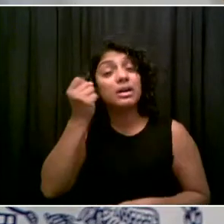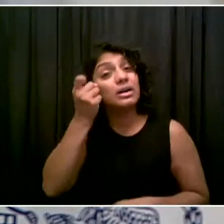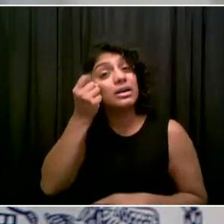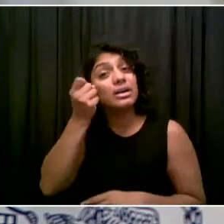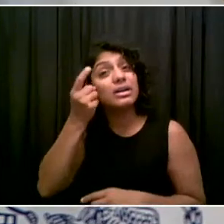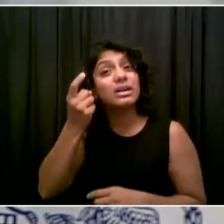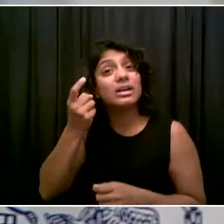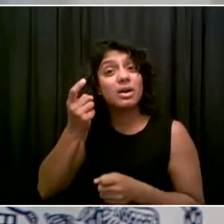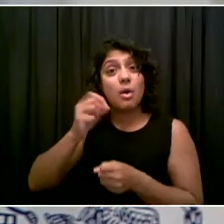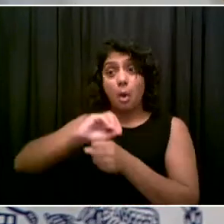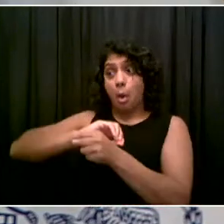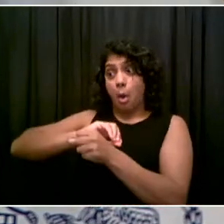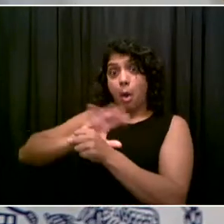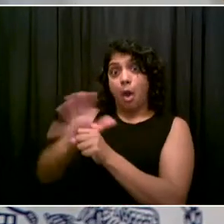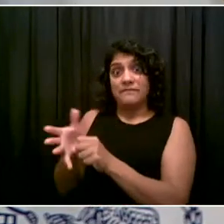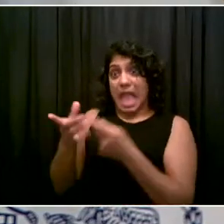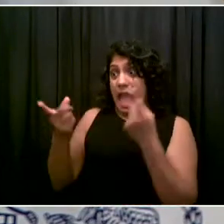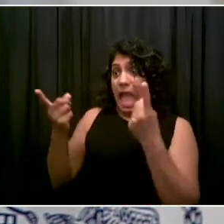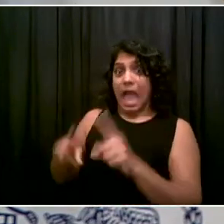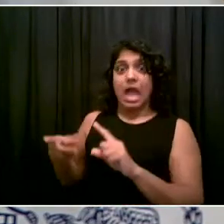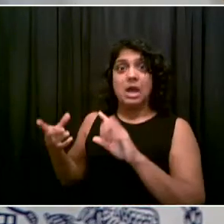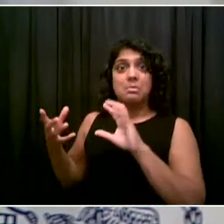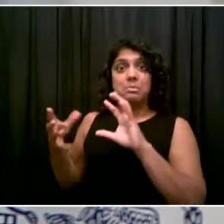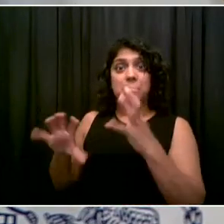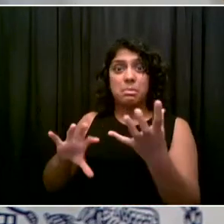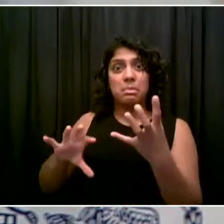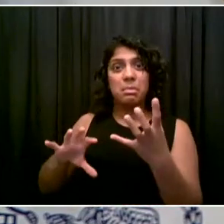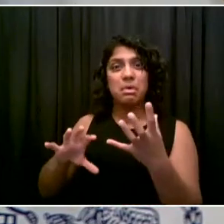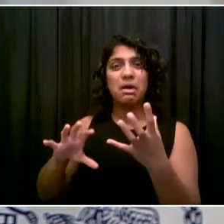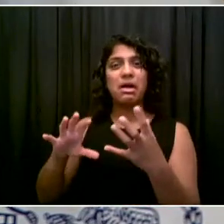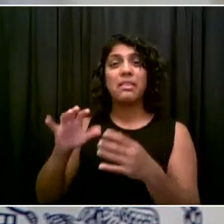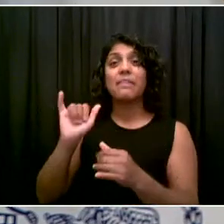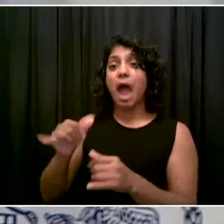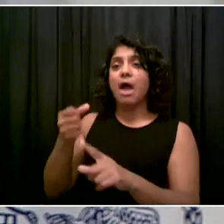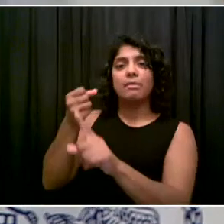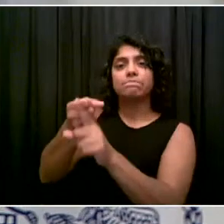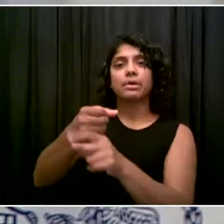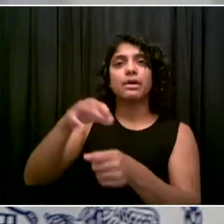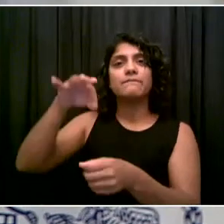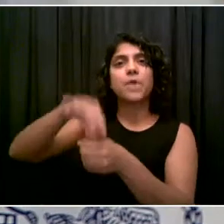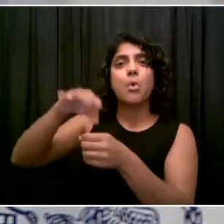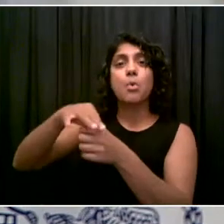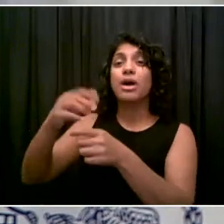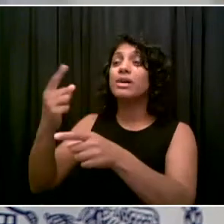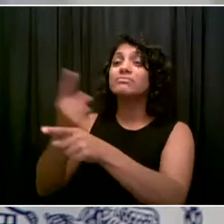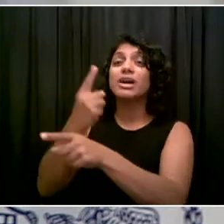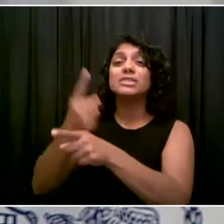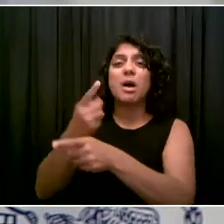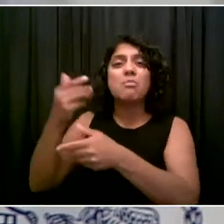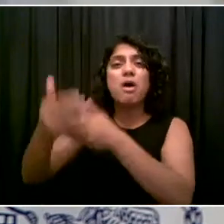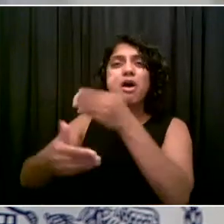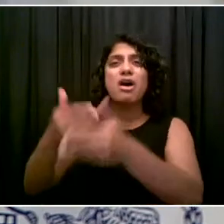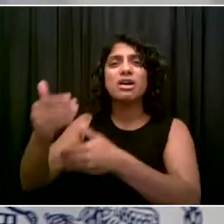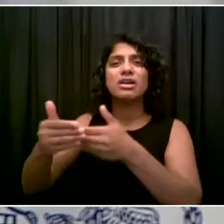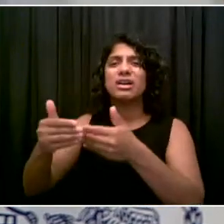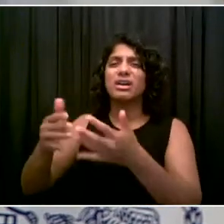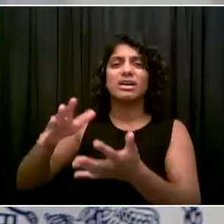WAS STRONG UNDER ALL THE CIRCUMSTANCES WE ARE TAKLING OUT HERE.